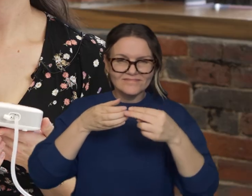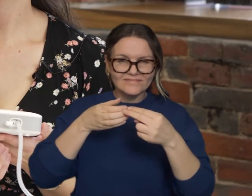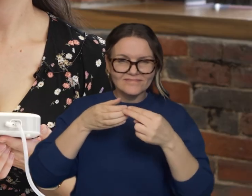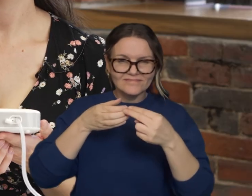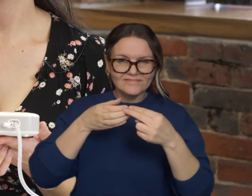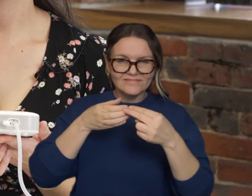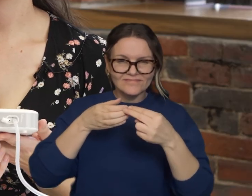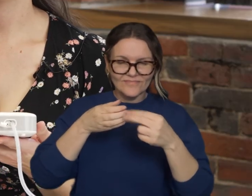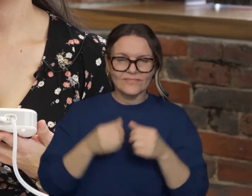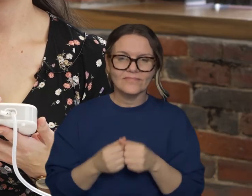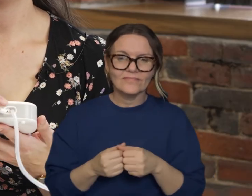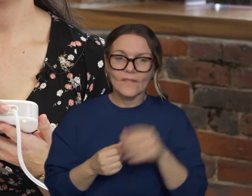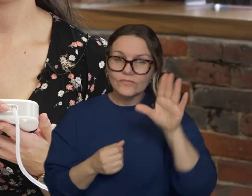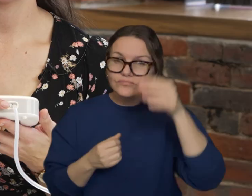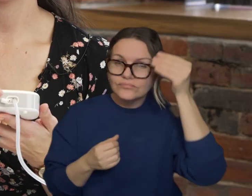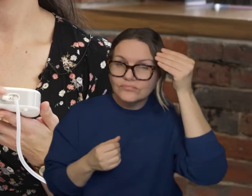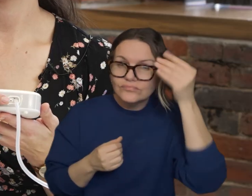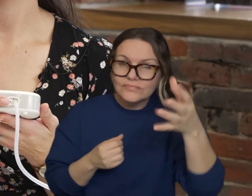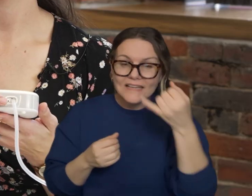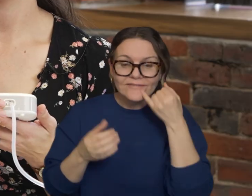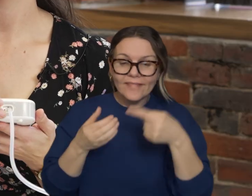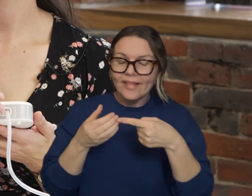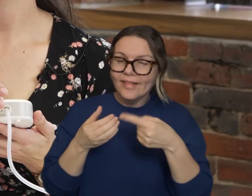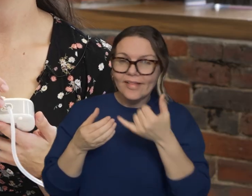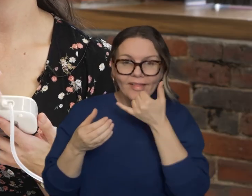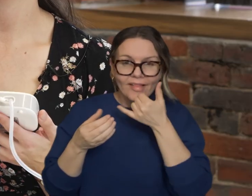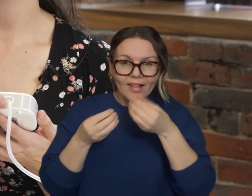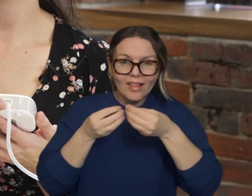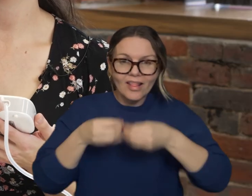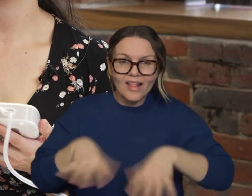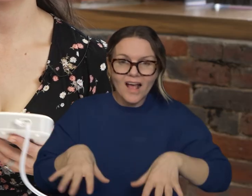you're going to double pump you want to make sure that that cap is off you put both sets of tubing